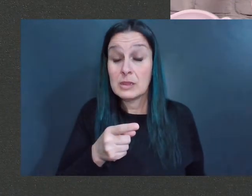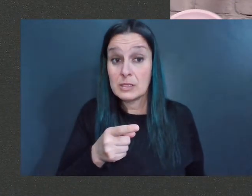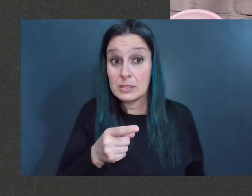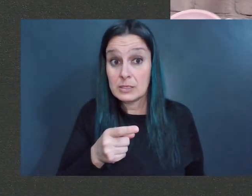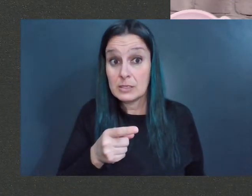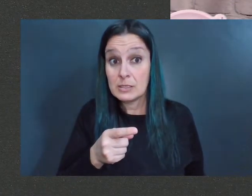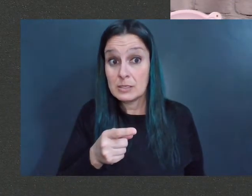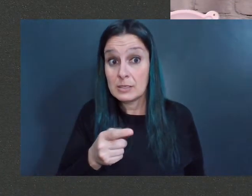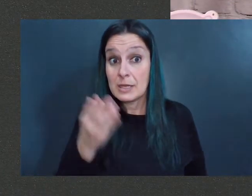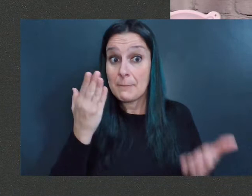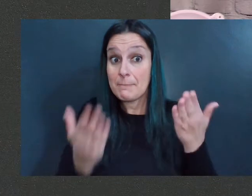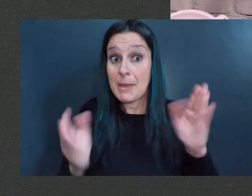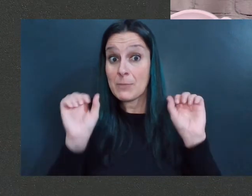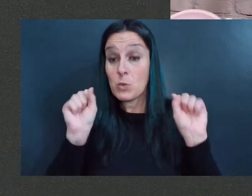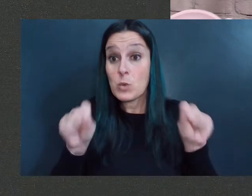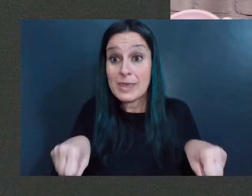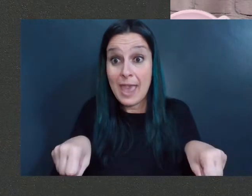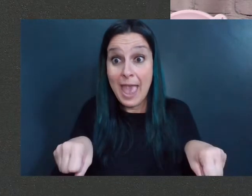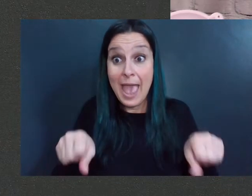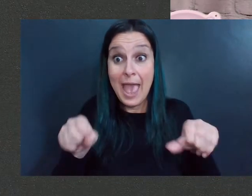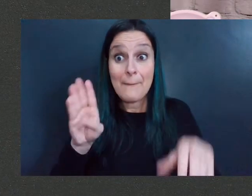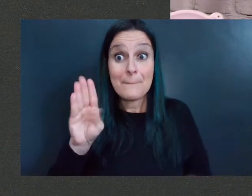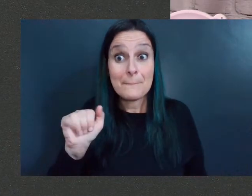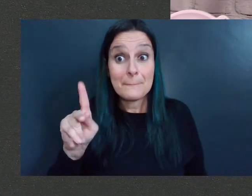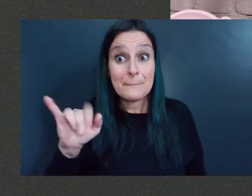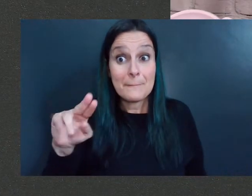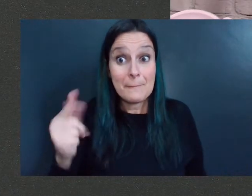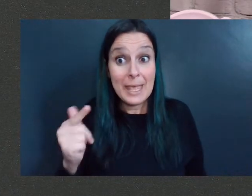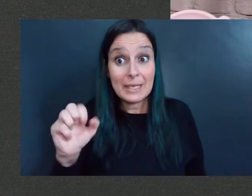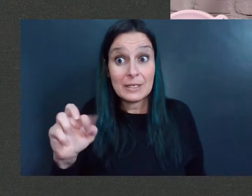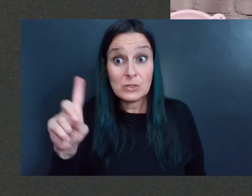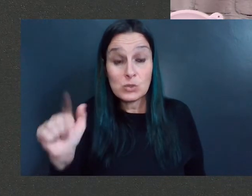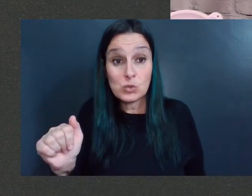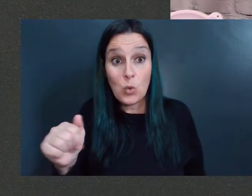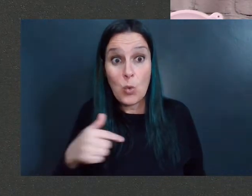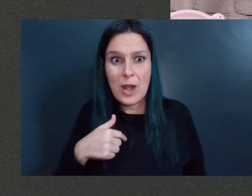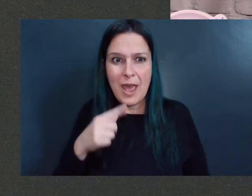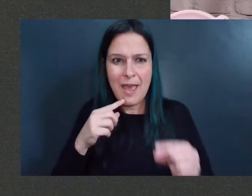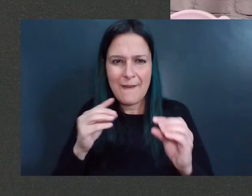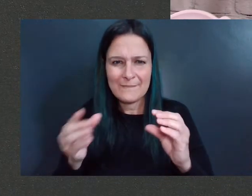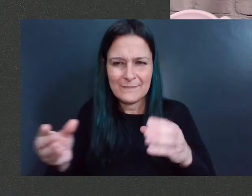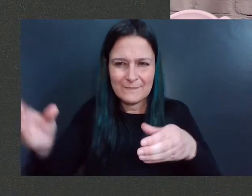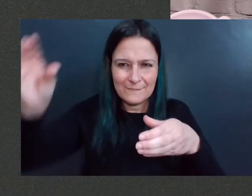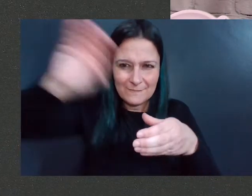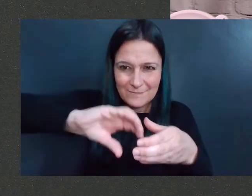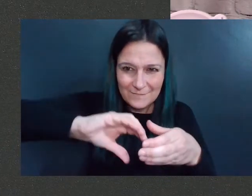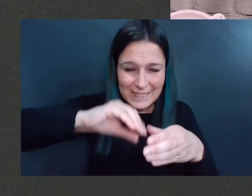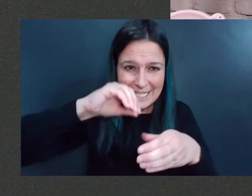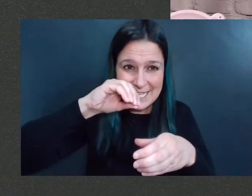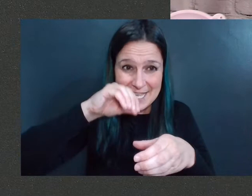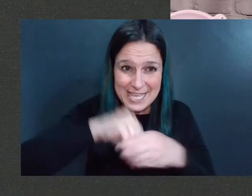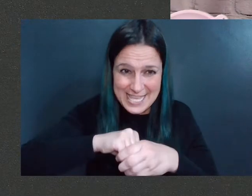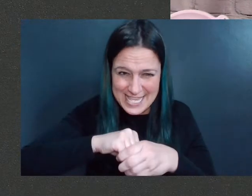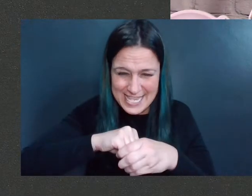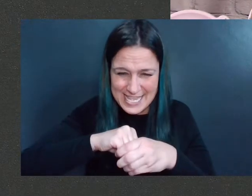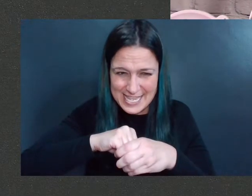and then maybe we can get the baking soda to go into the vinegar.